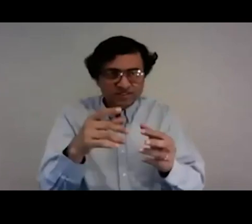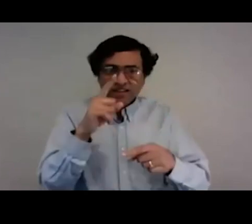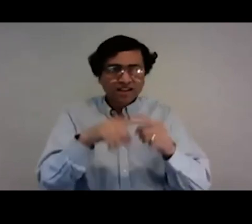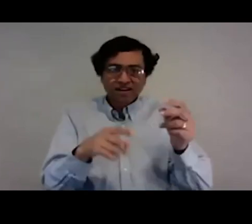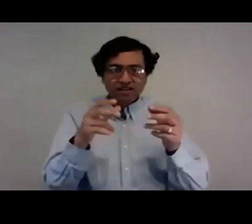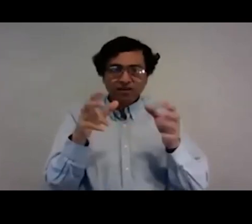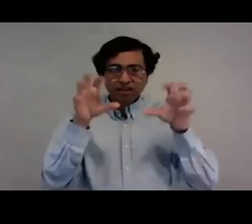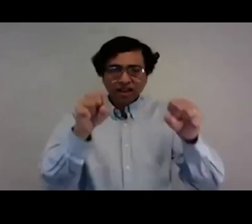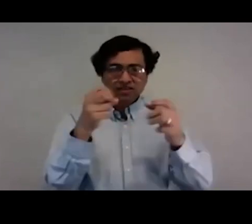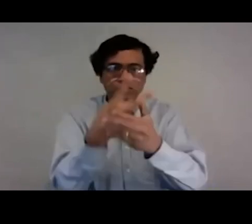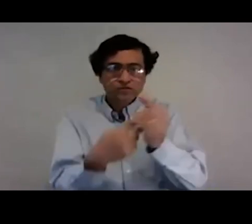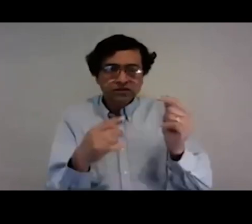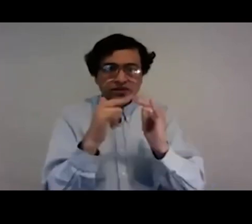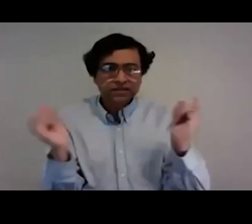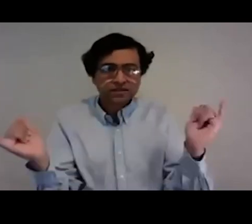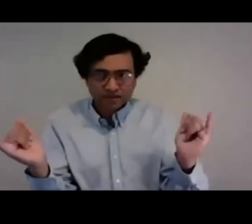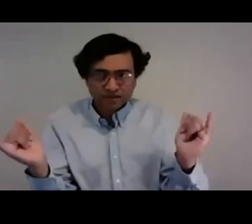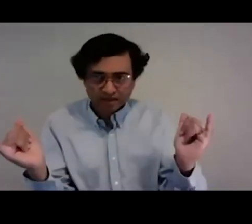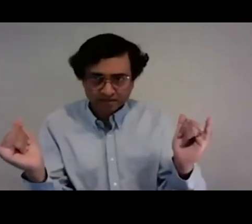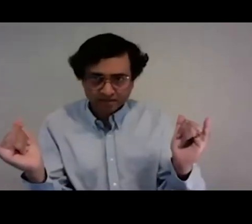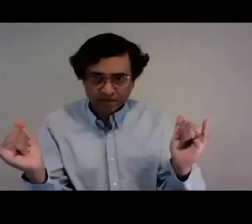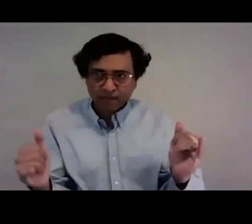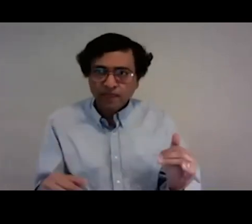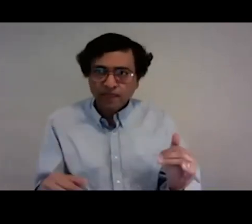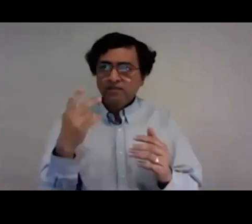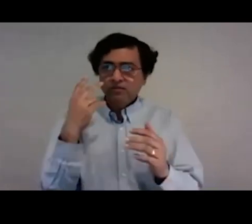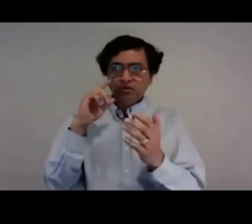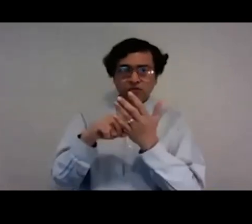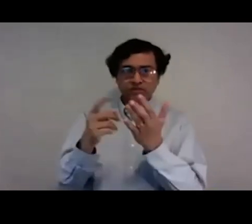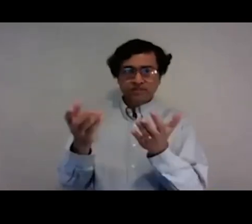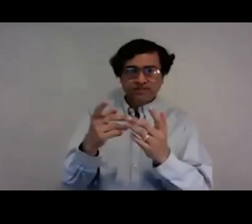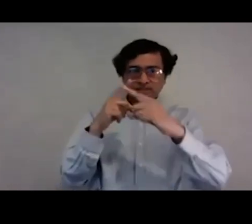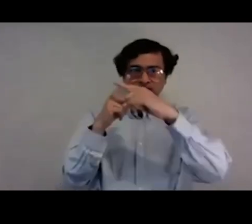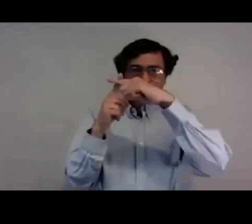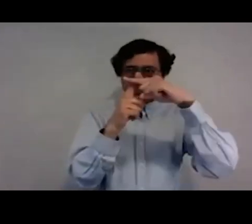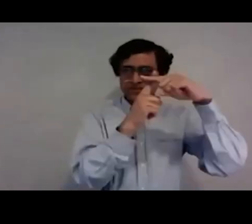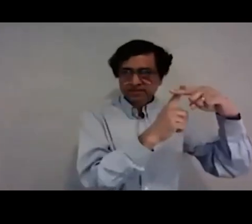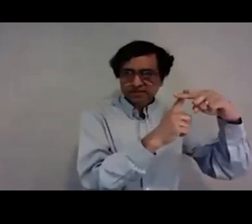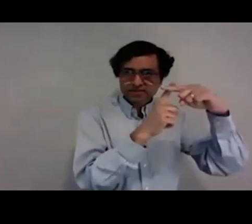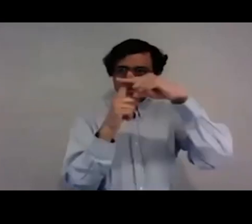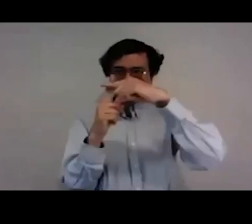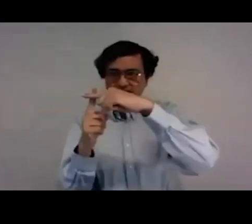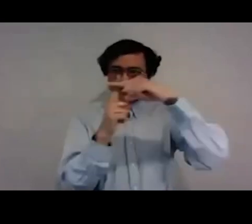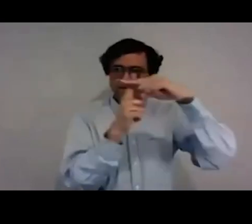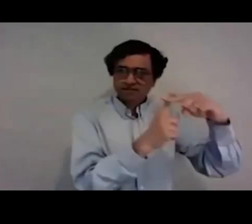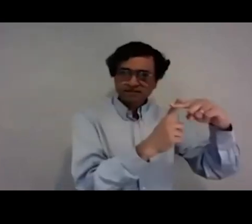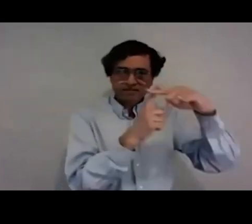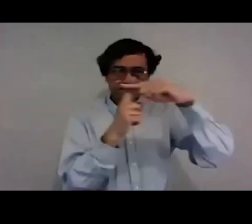But if there's information presented in a multiple of channels, a multiplicity